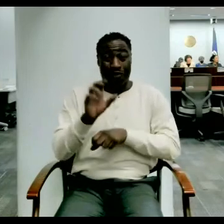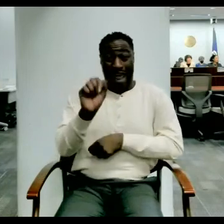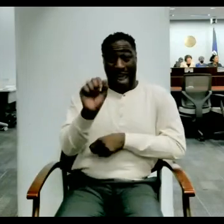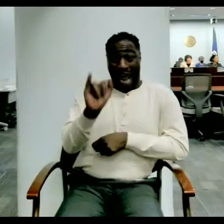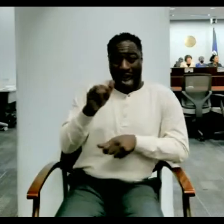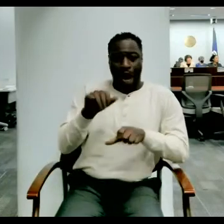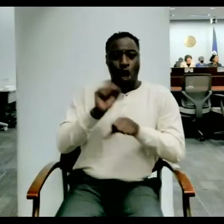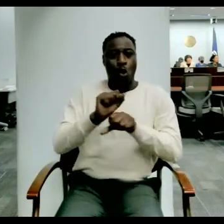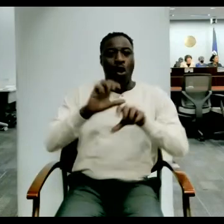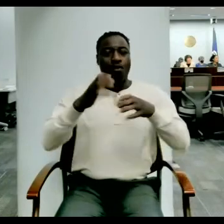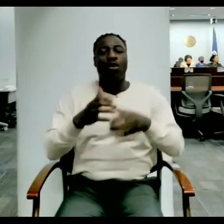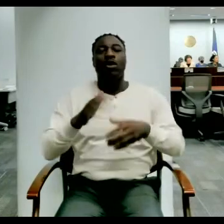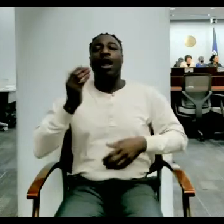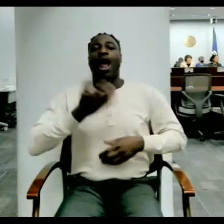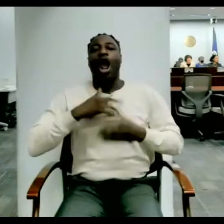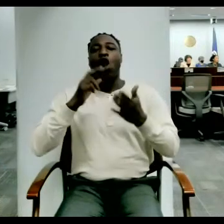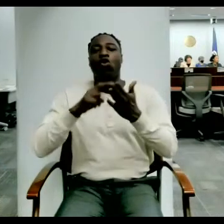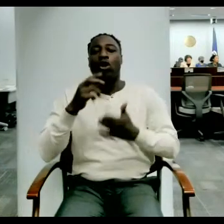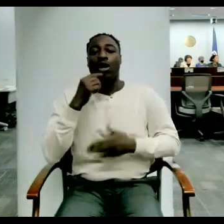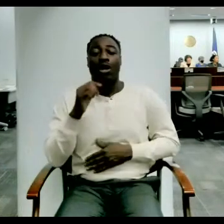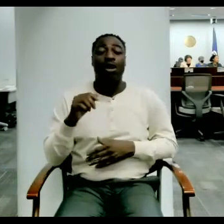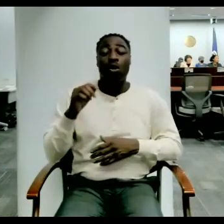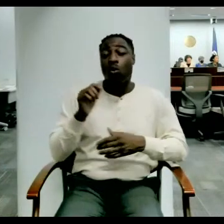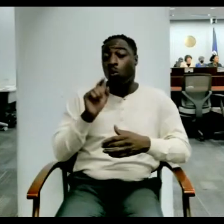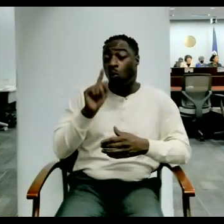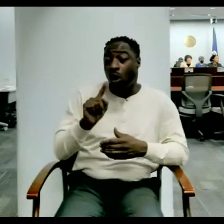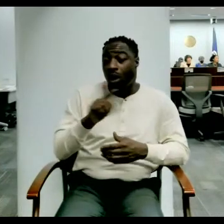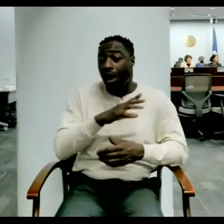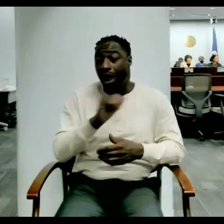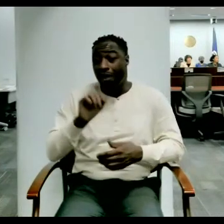According to our research nearly one in four organizations use automation